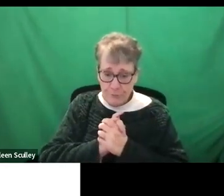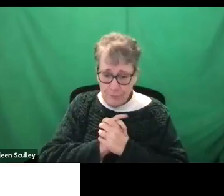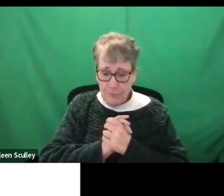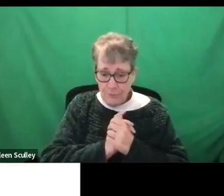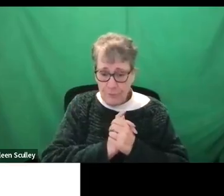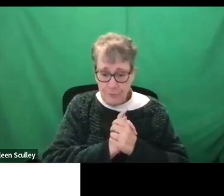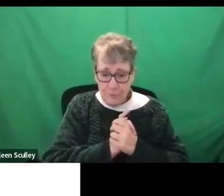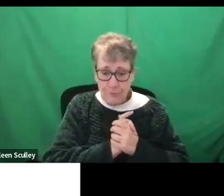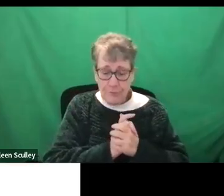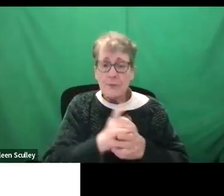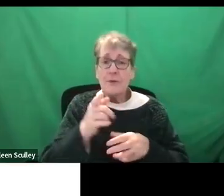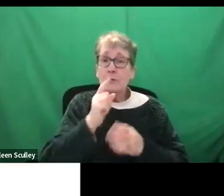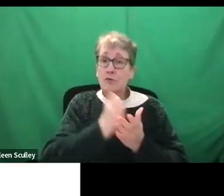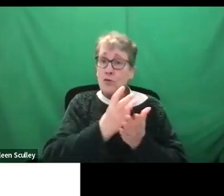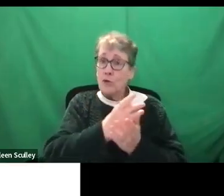So the role of the social worker.